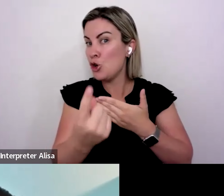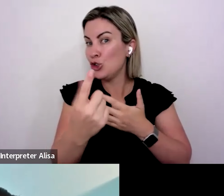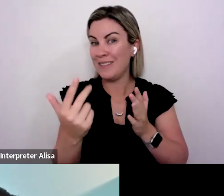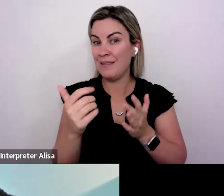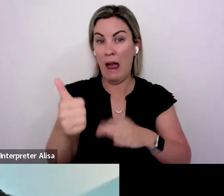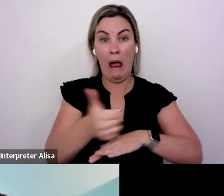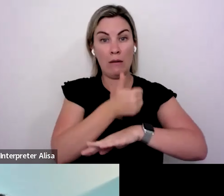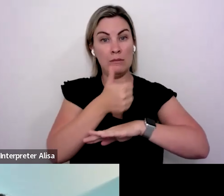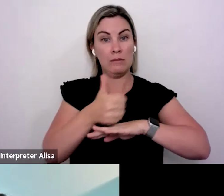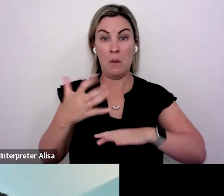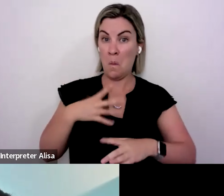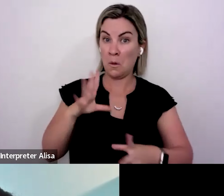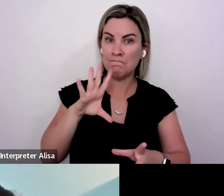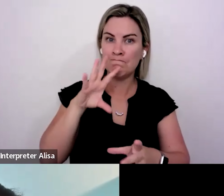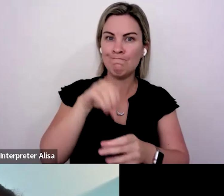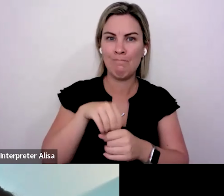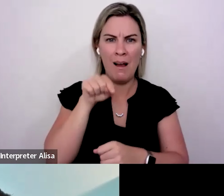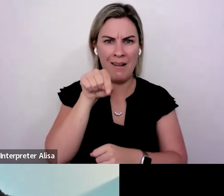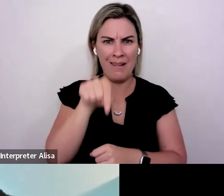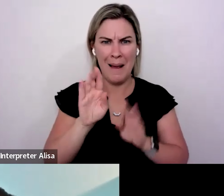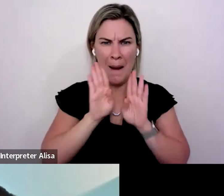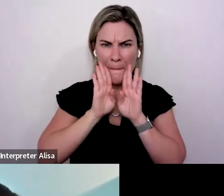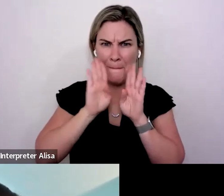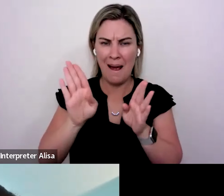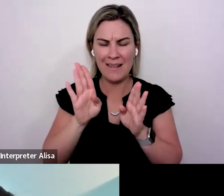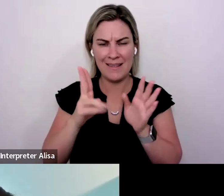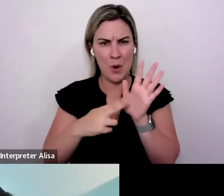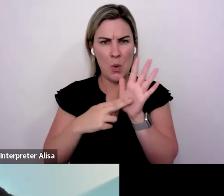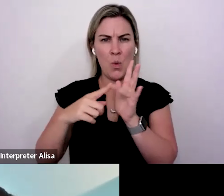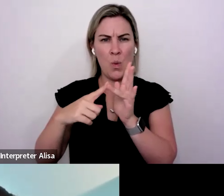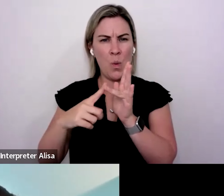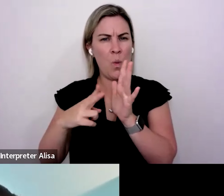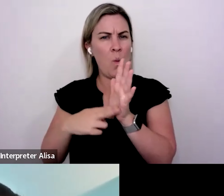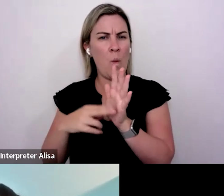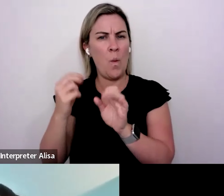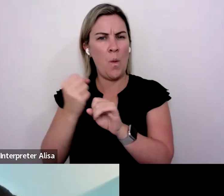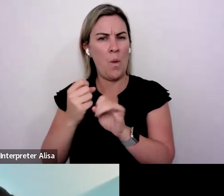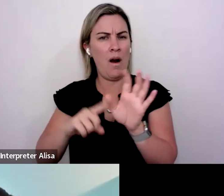wanted to be part of this amazing Noongar language and cultural project. So, that's an example in there.